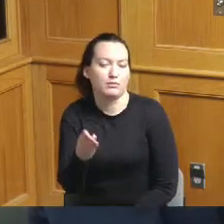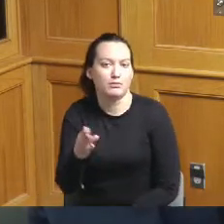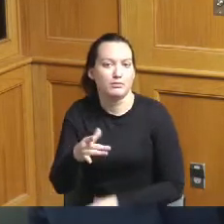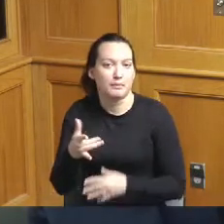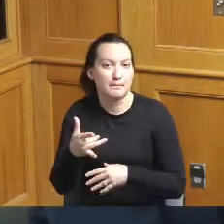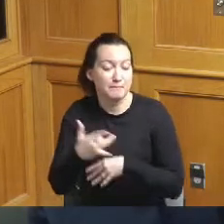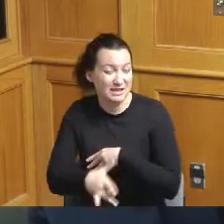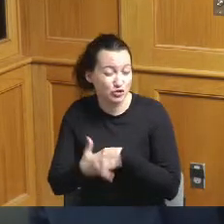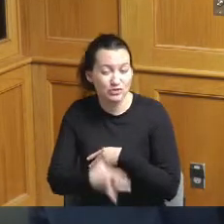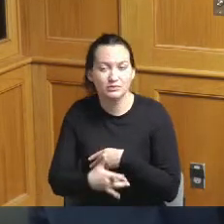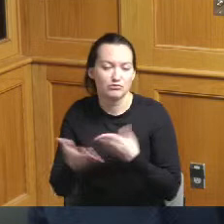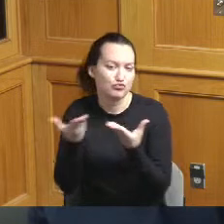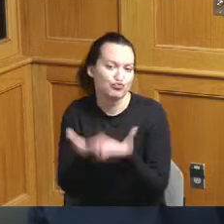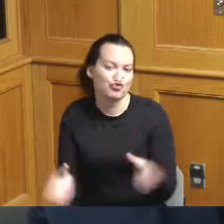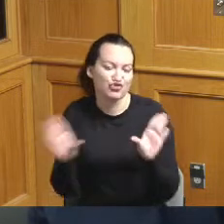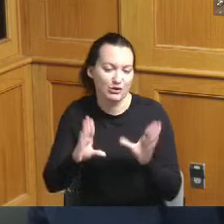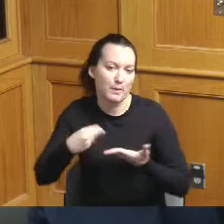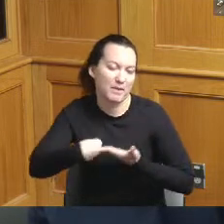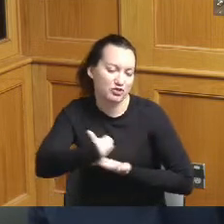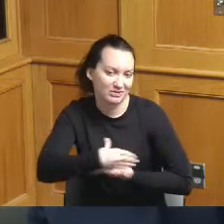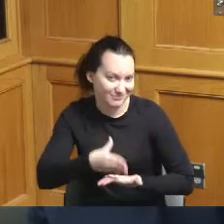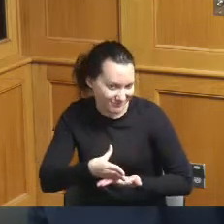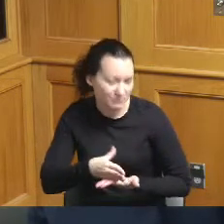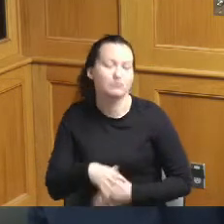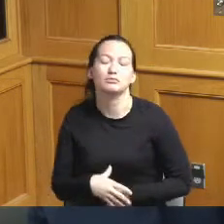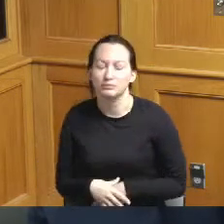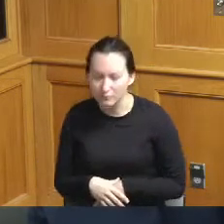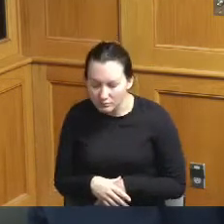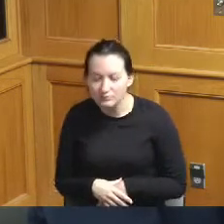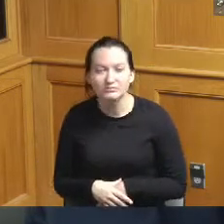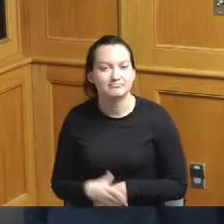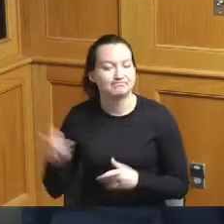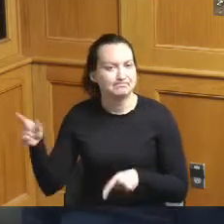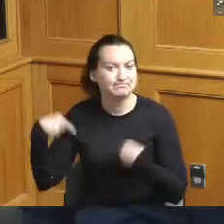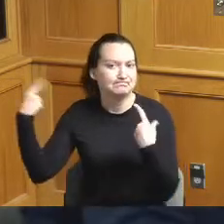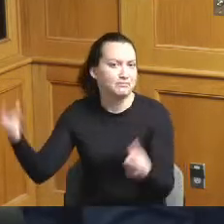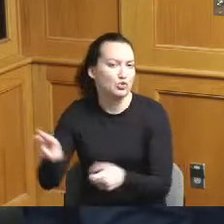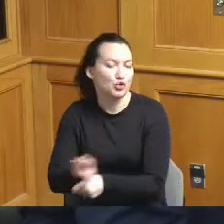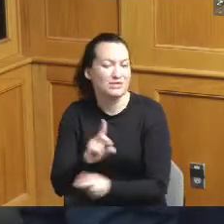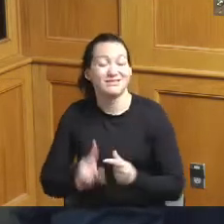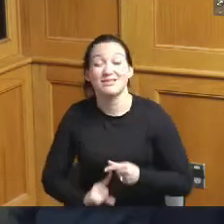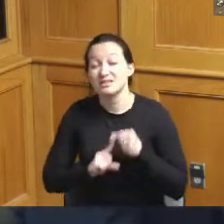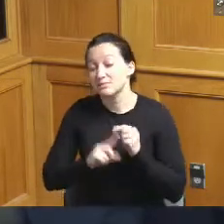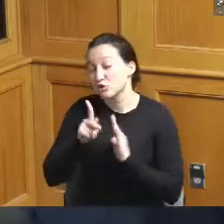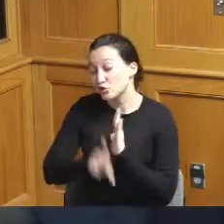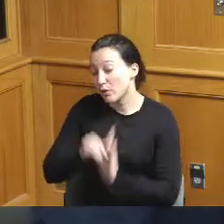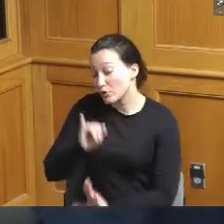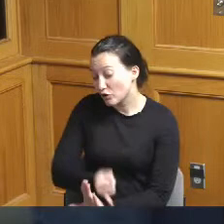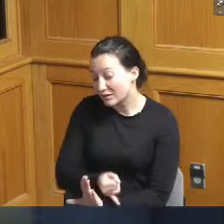come through the general budget funds we have historically used the special projects funds to